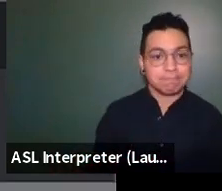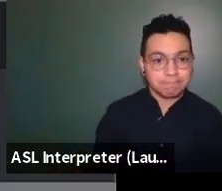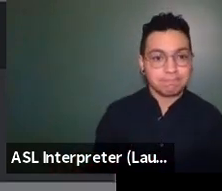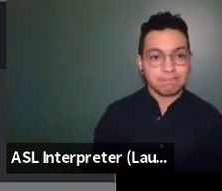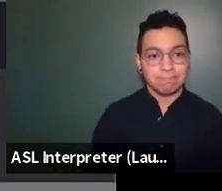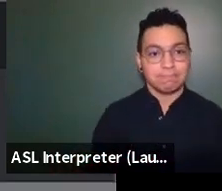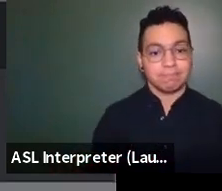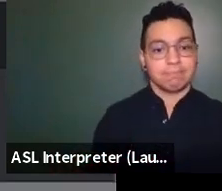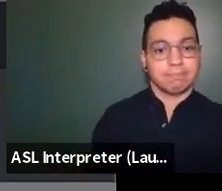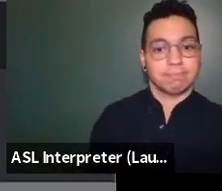ESD 112 - Katherine Livick: And I have to put in a name